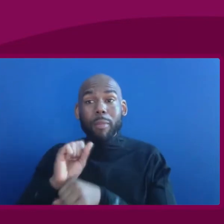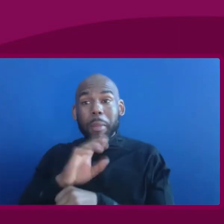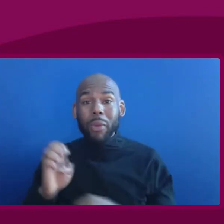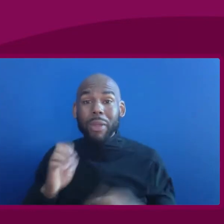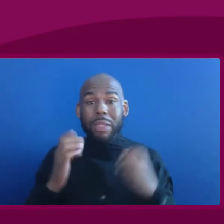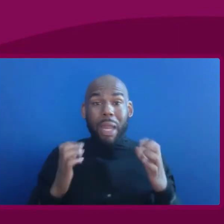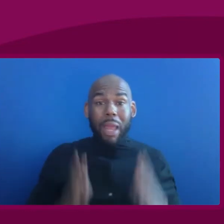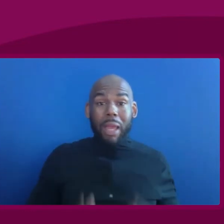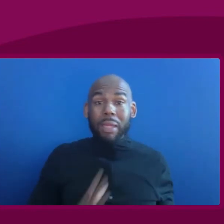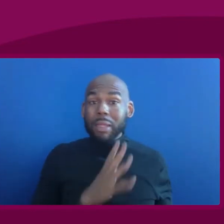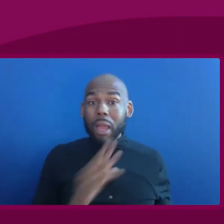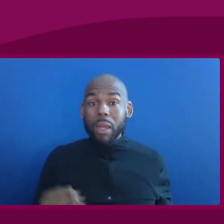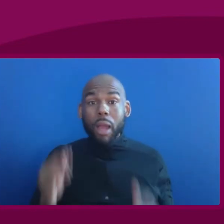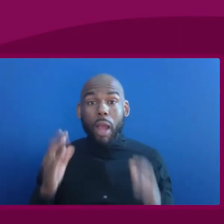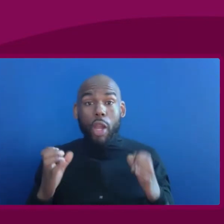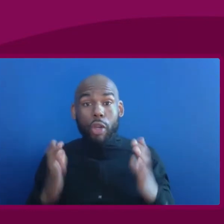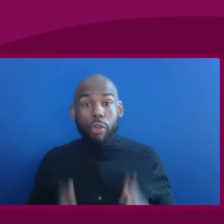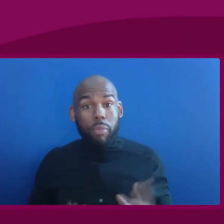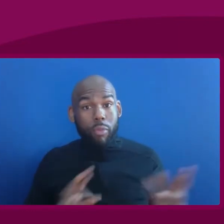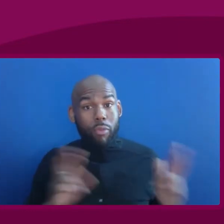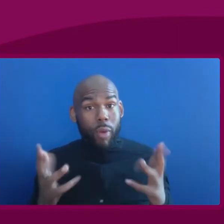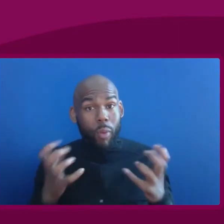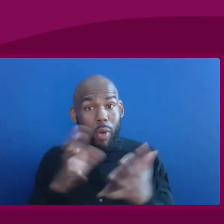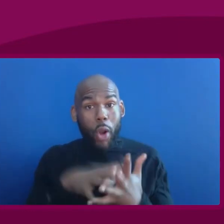clients, and customers. Ready to learn more?